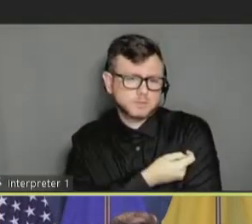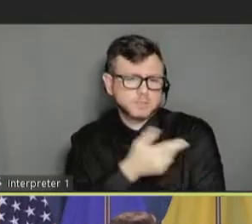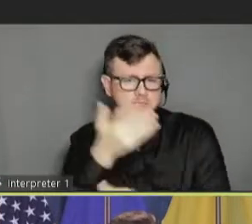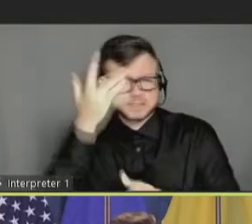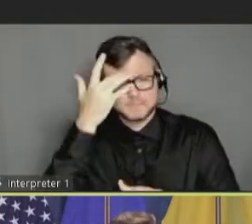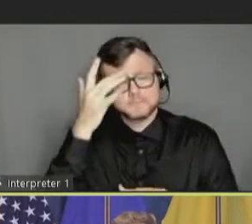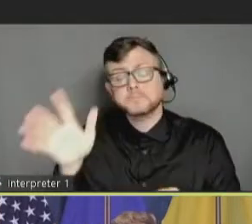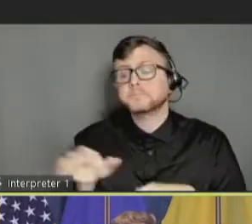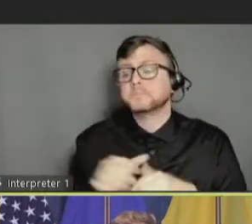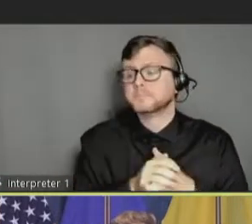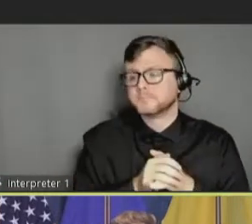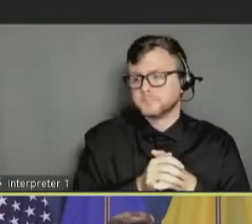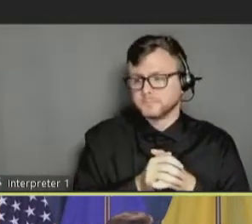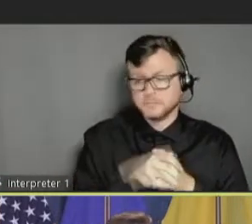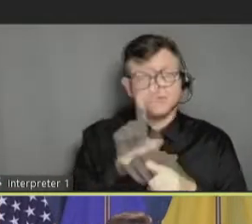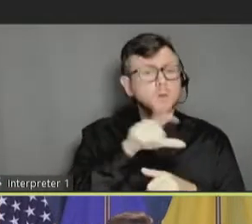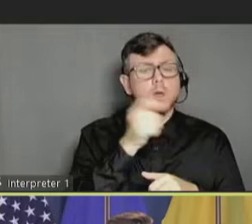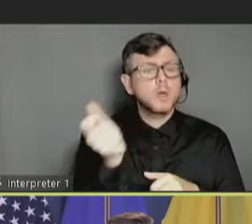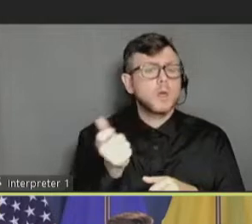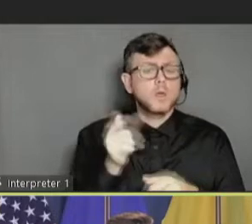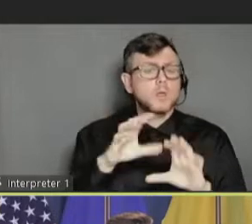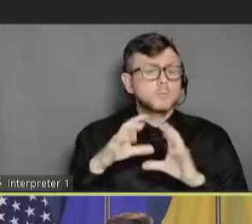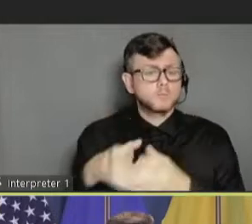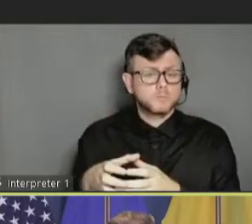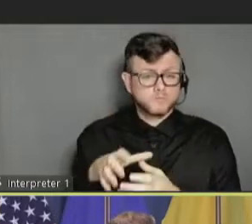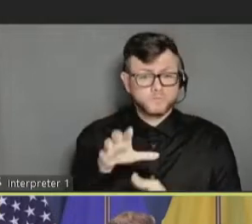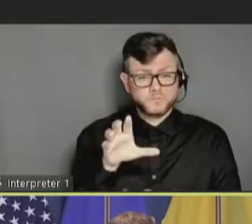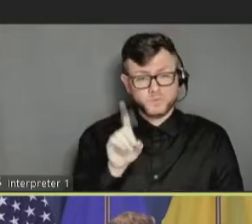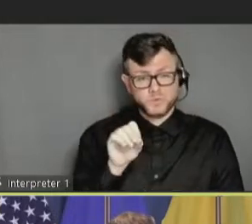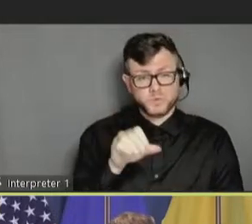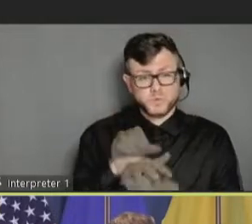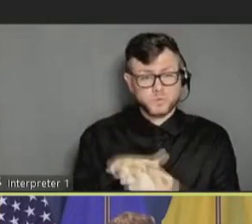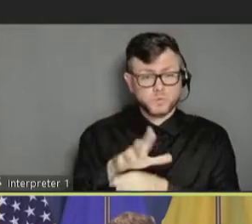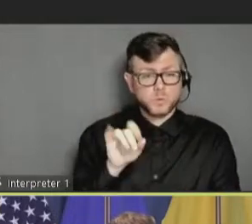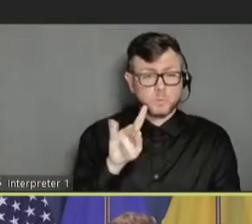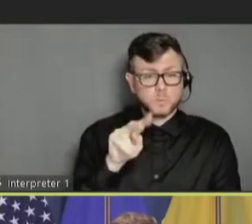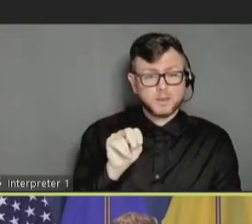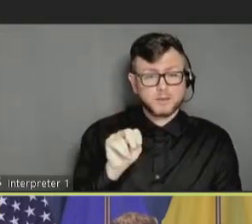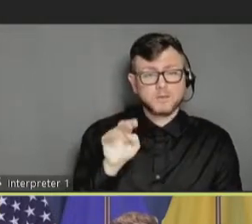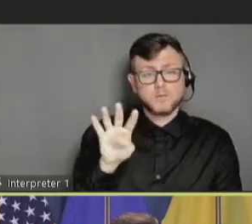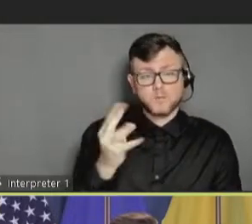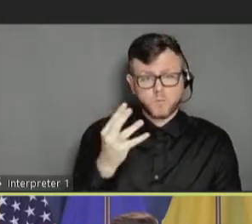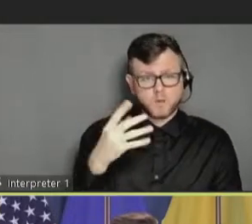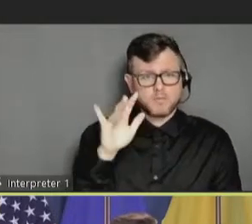Another area for improvement is in domain four, delivery. And that is related to